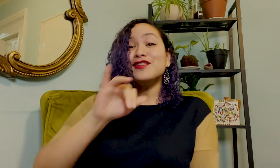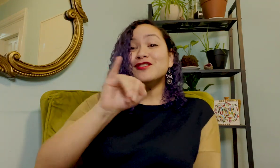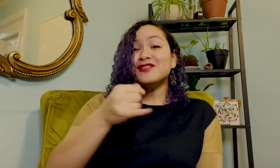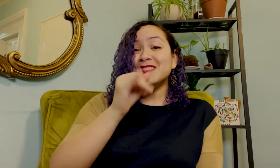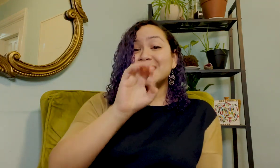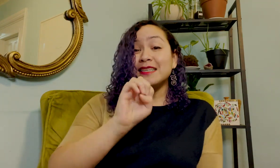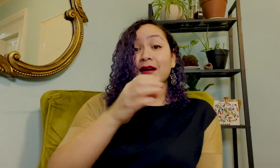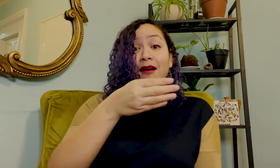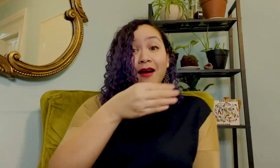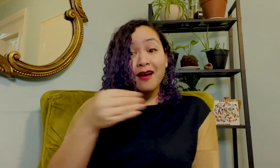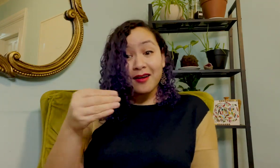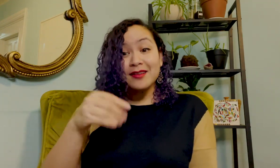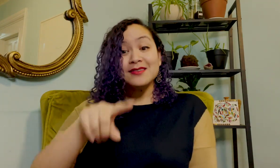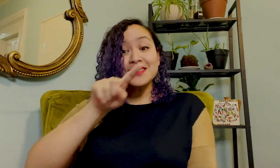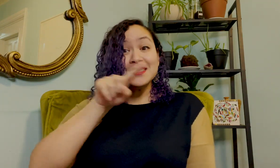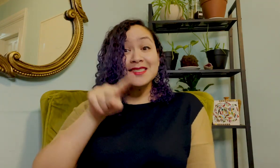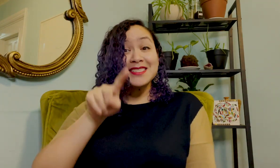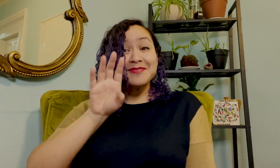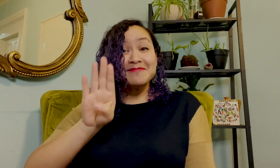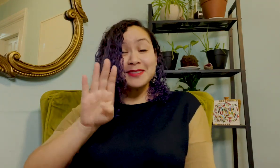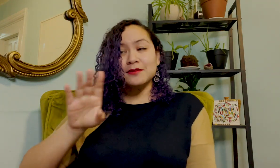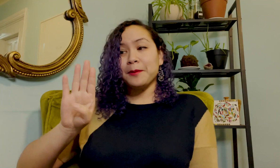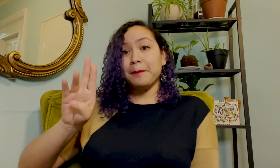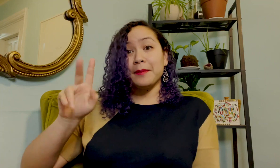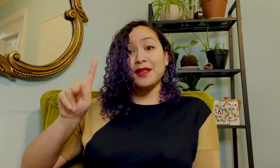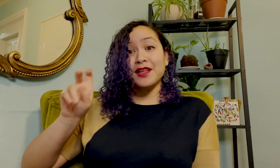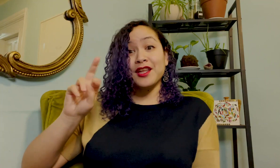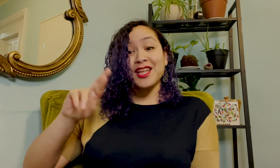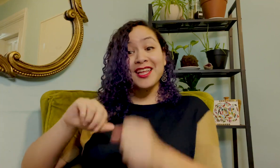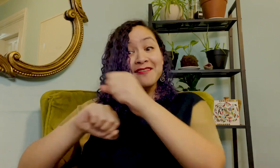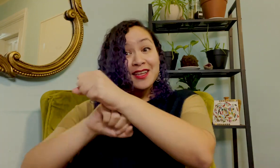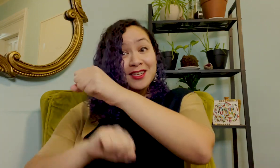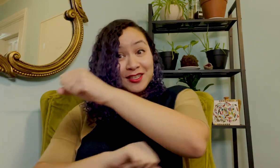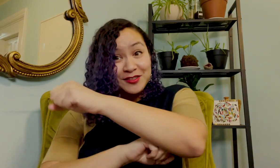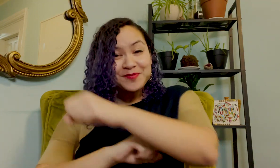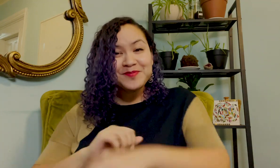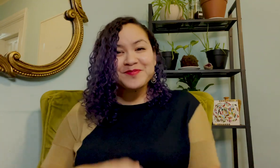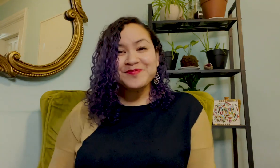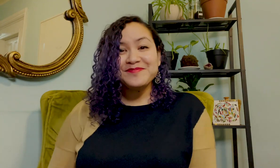the J.E. and Z.B. Butler Foundation,